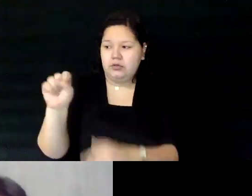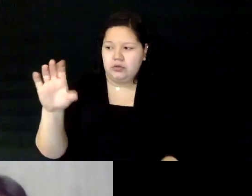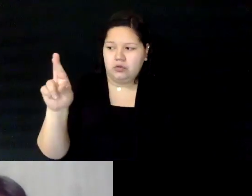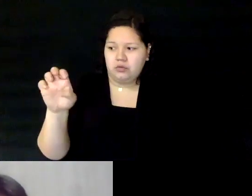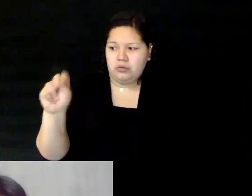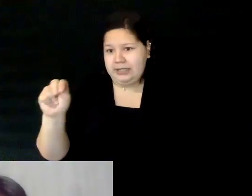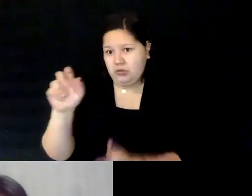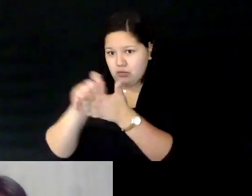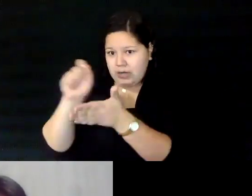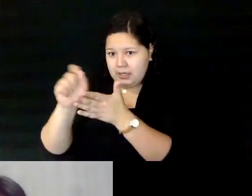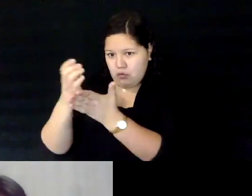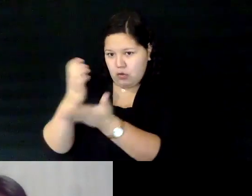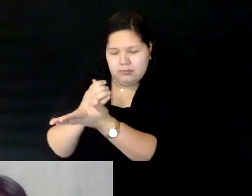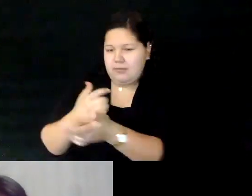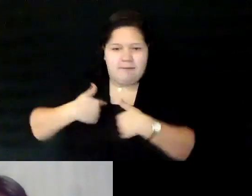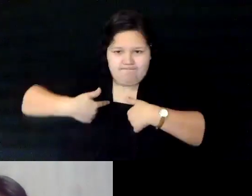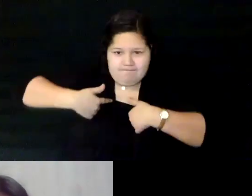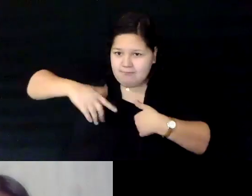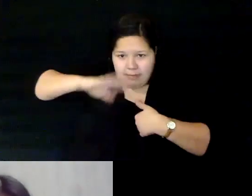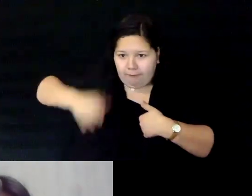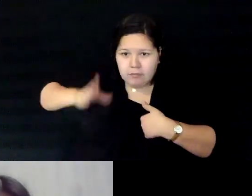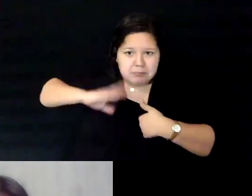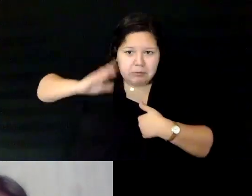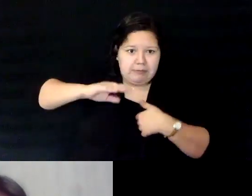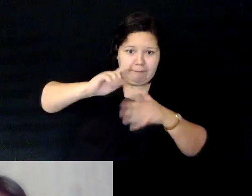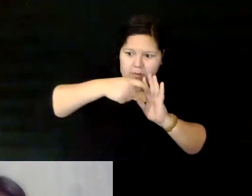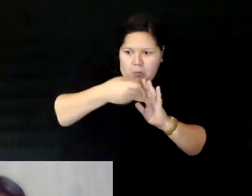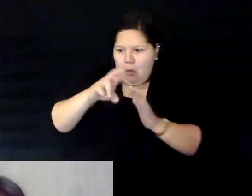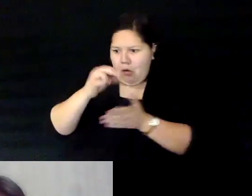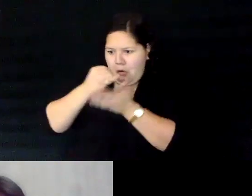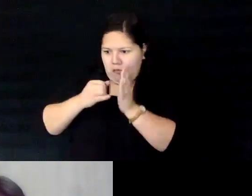And you know, I've never gone to film school or art school at all, so that really informed